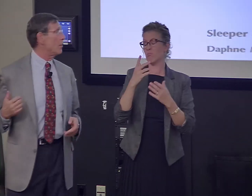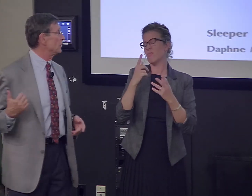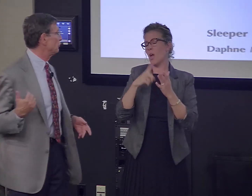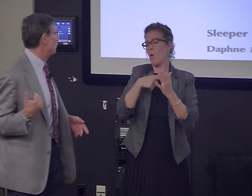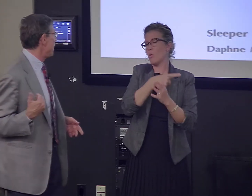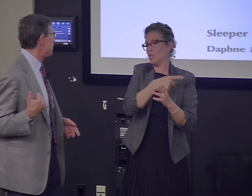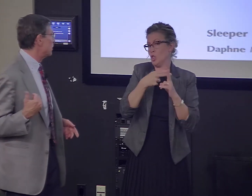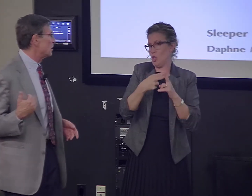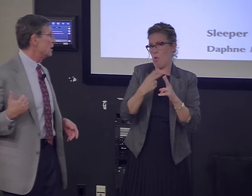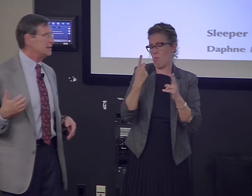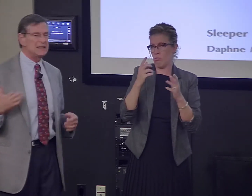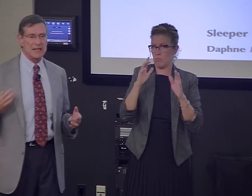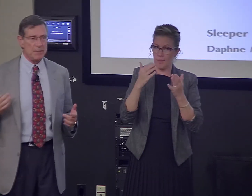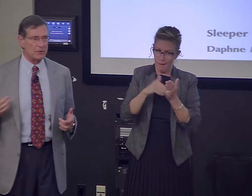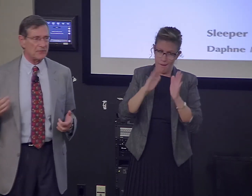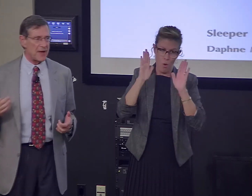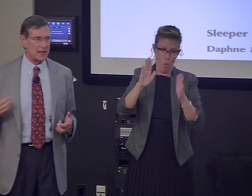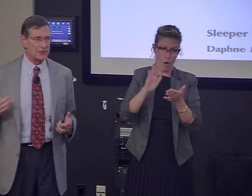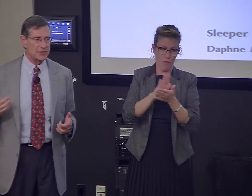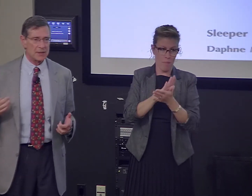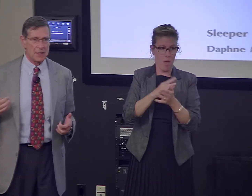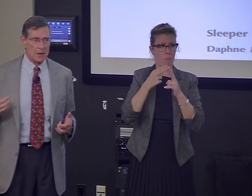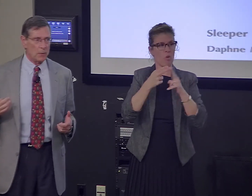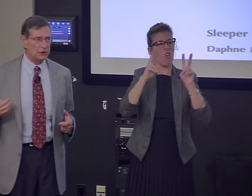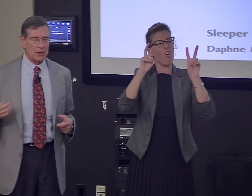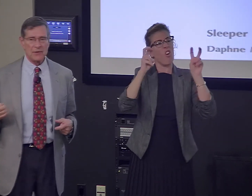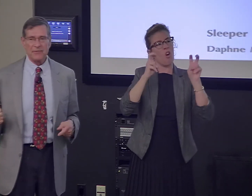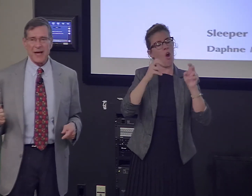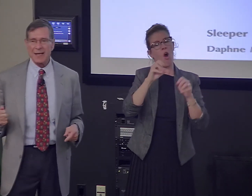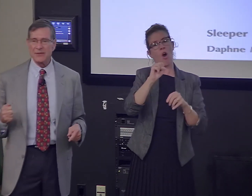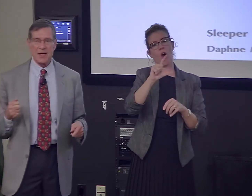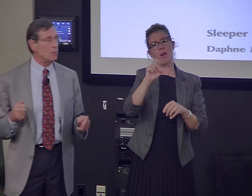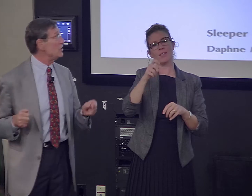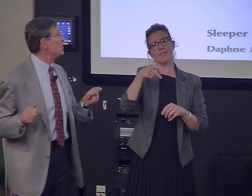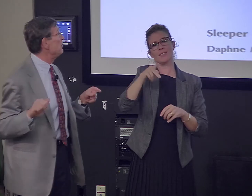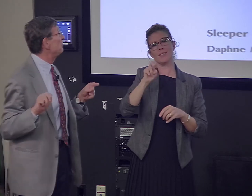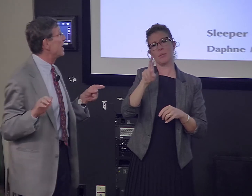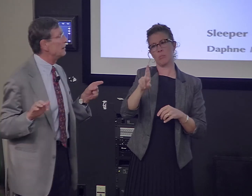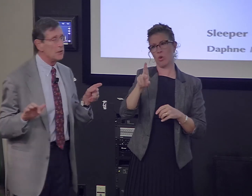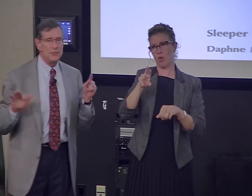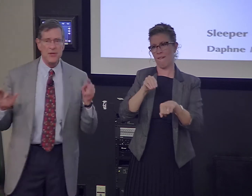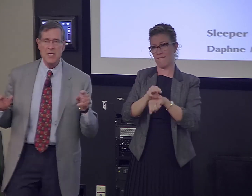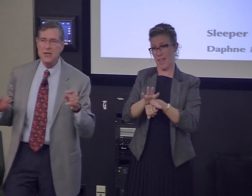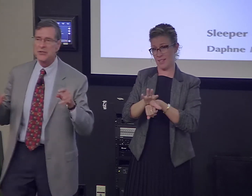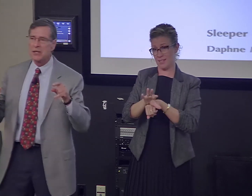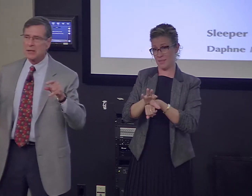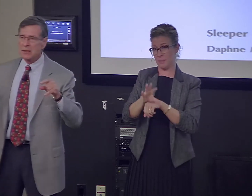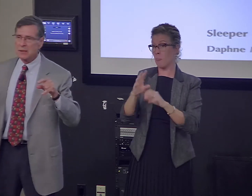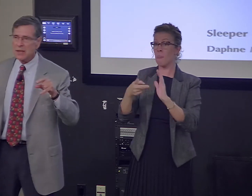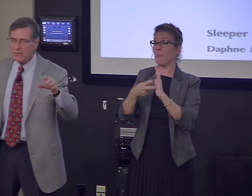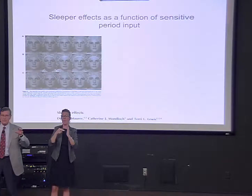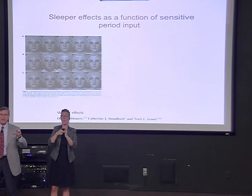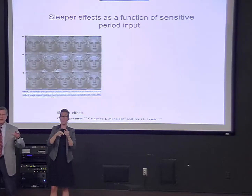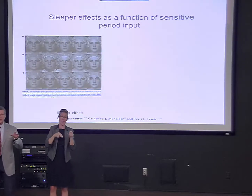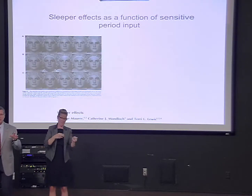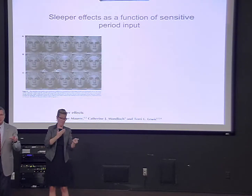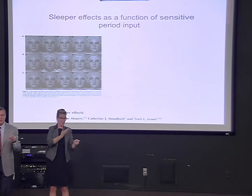a wonderful paper sleeper effects which are the fact when she followed these infants into adolescence,